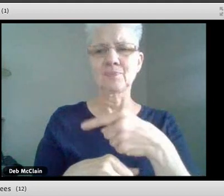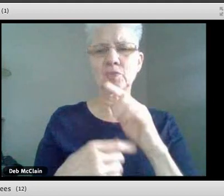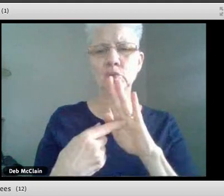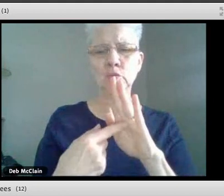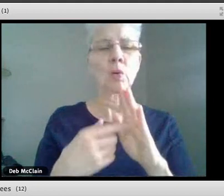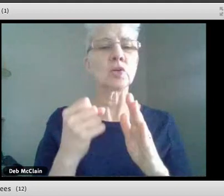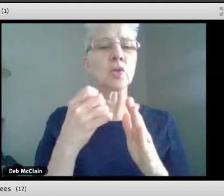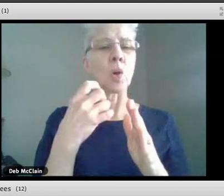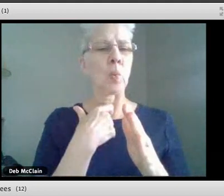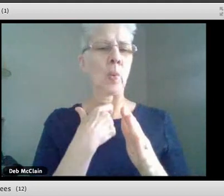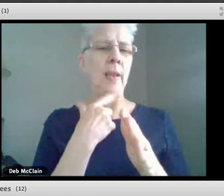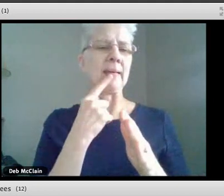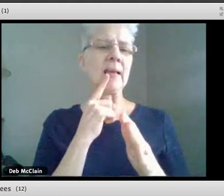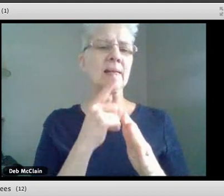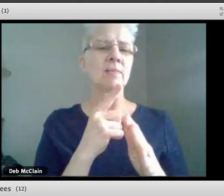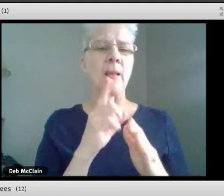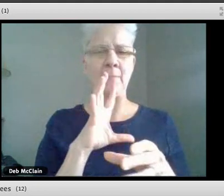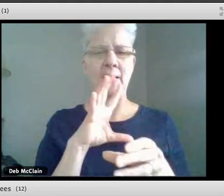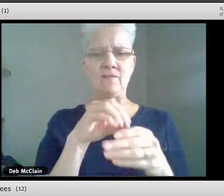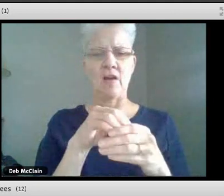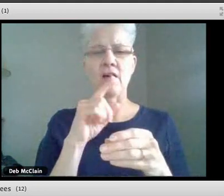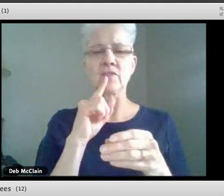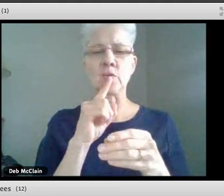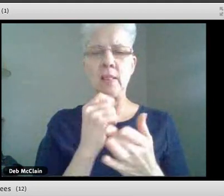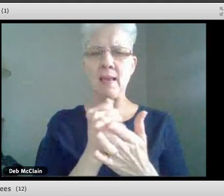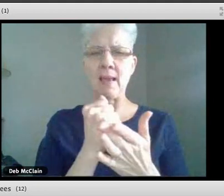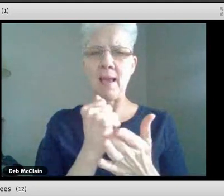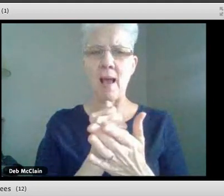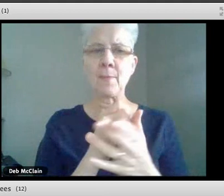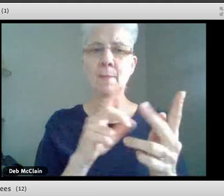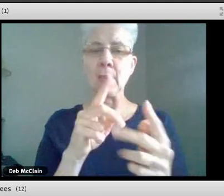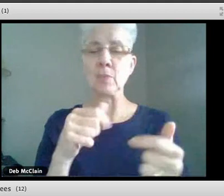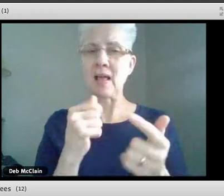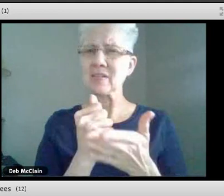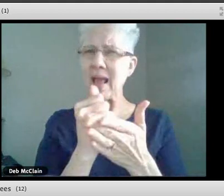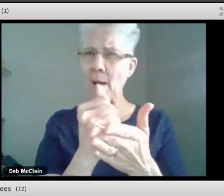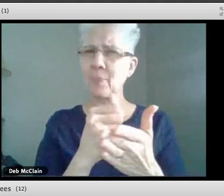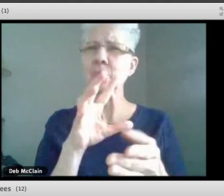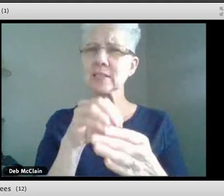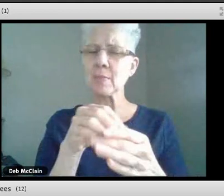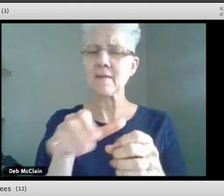so we can play a dramatic role in people's lives by, you know, helping them participate fully in society